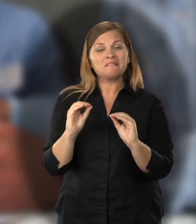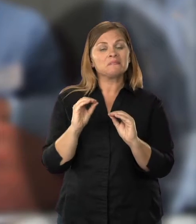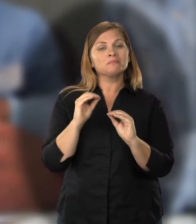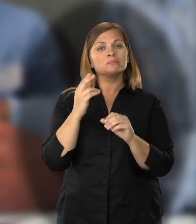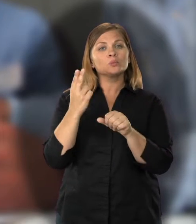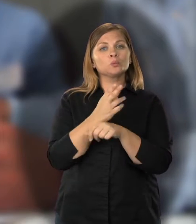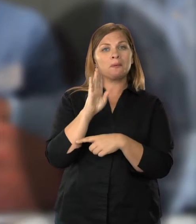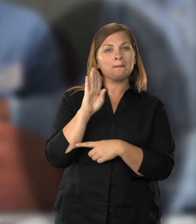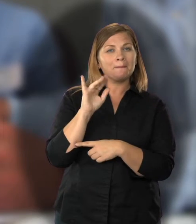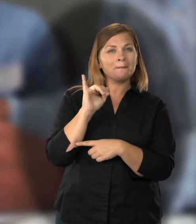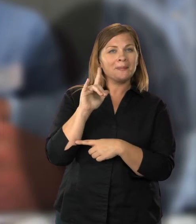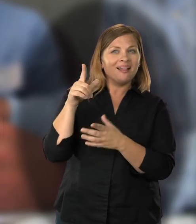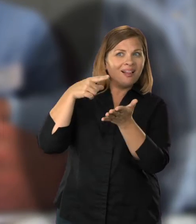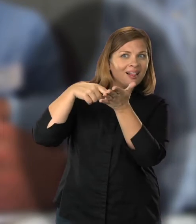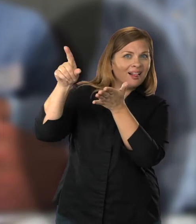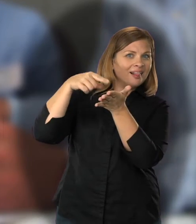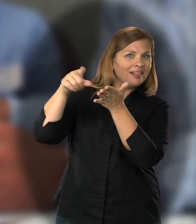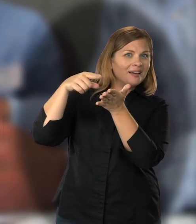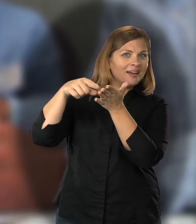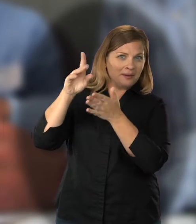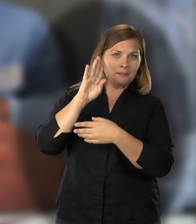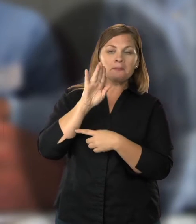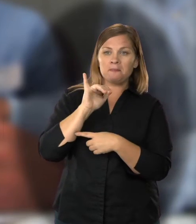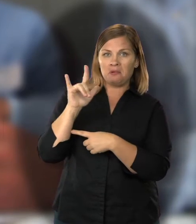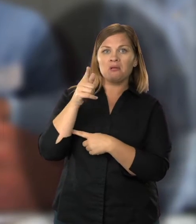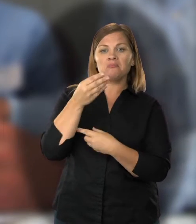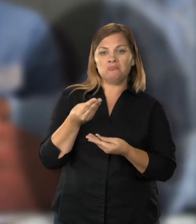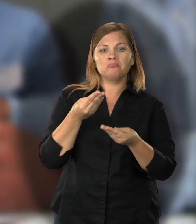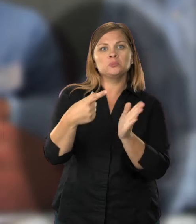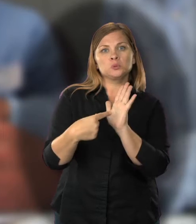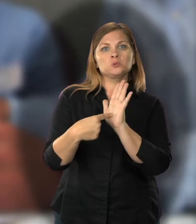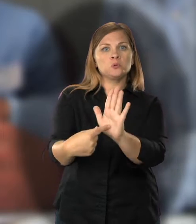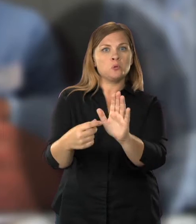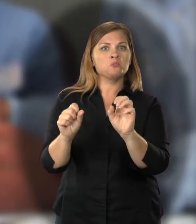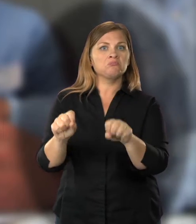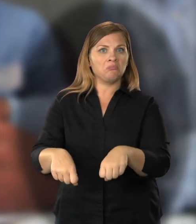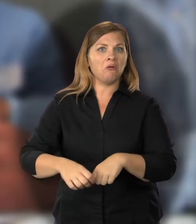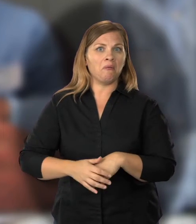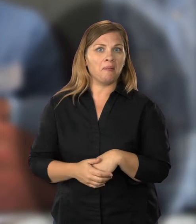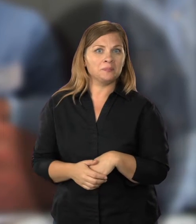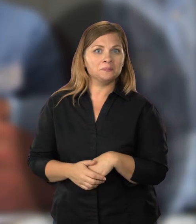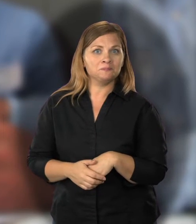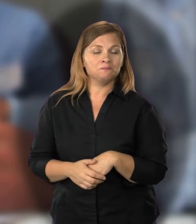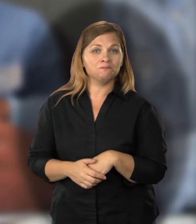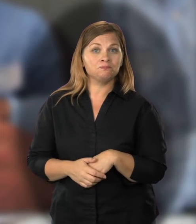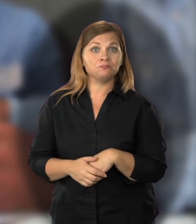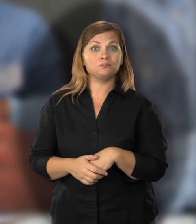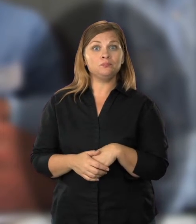If your photo ID doesn't include your current name and current address, you can show the election judge both a photo ID